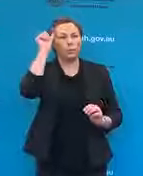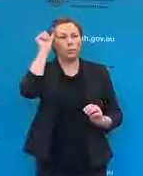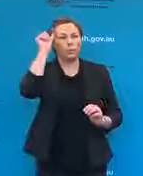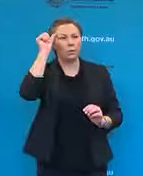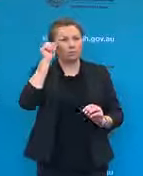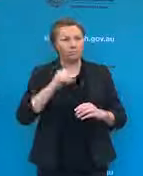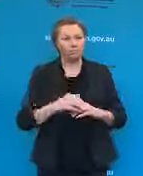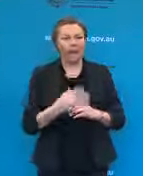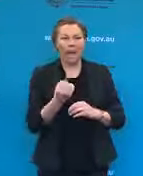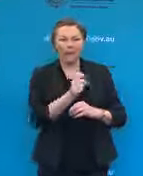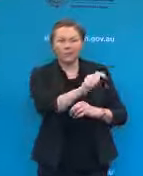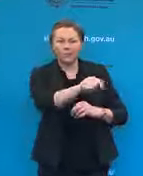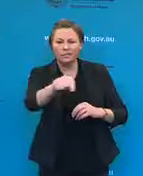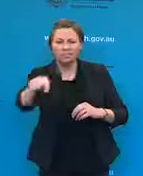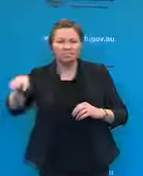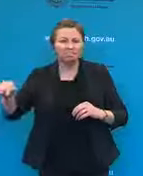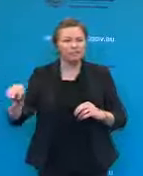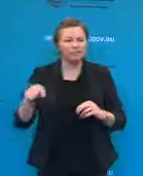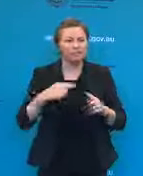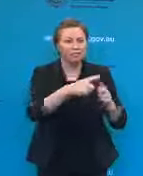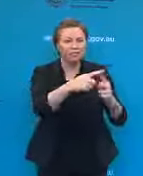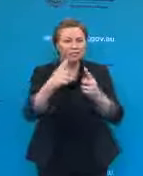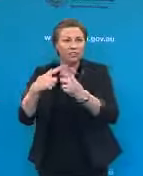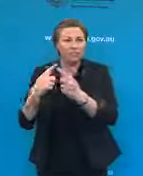the candidate molecules are looking promising. There are several different